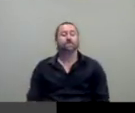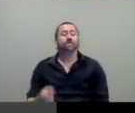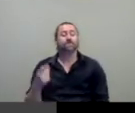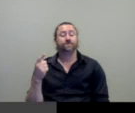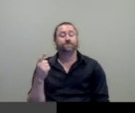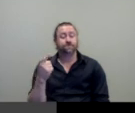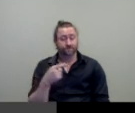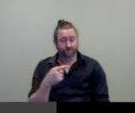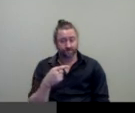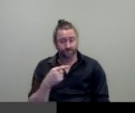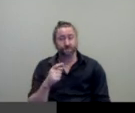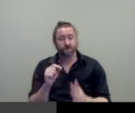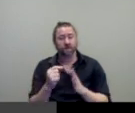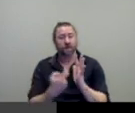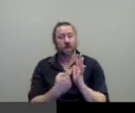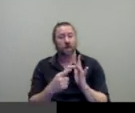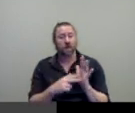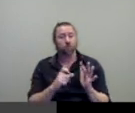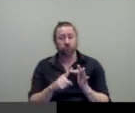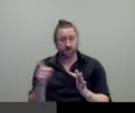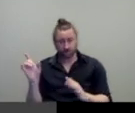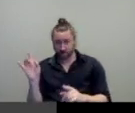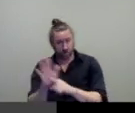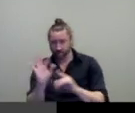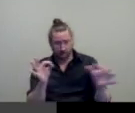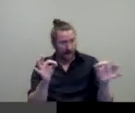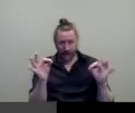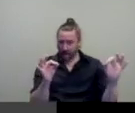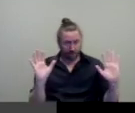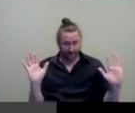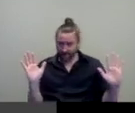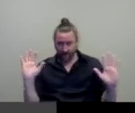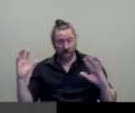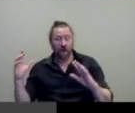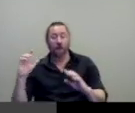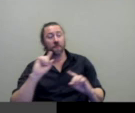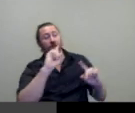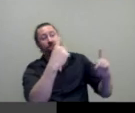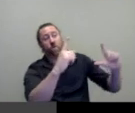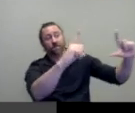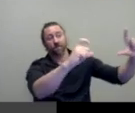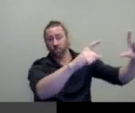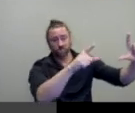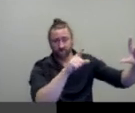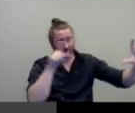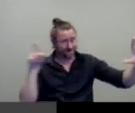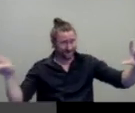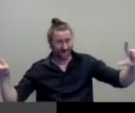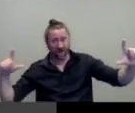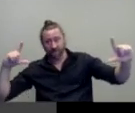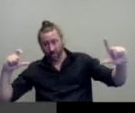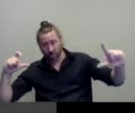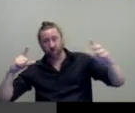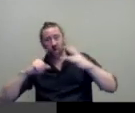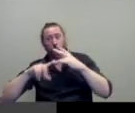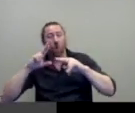so in this work prince didn't stage the scene and he didn't take the first photograph instead